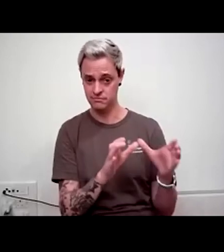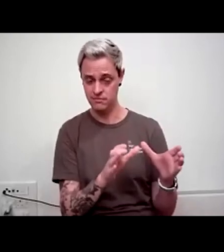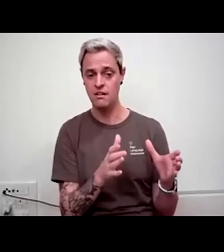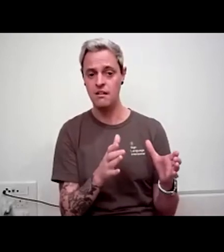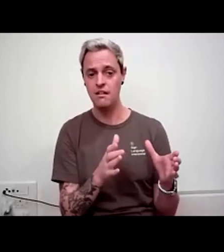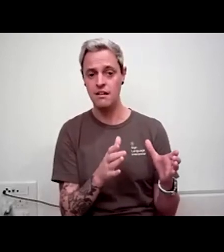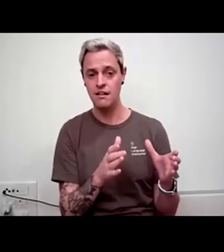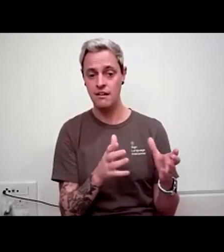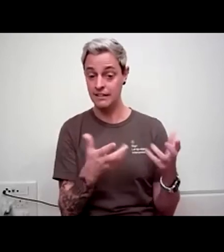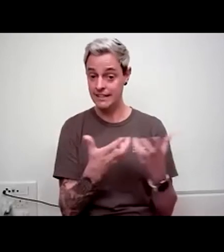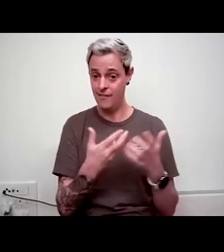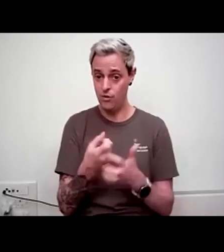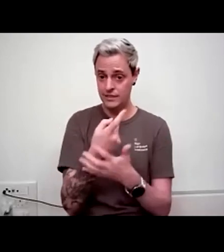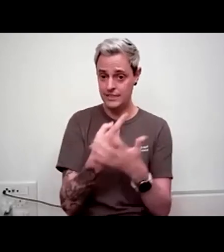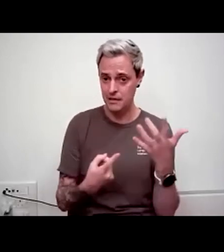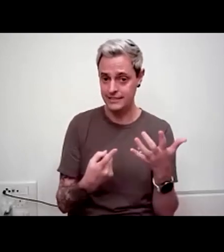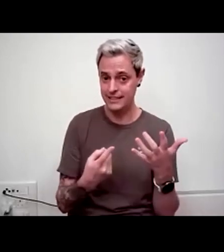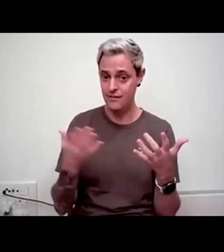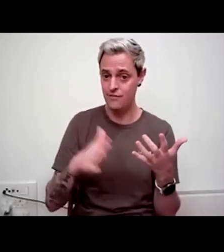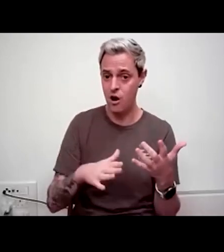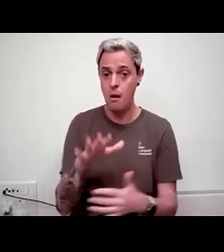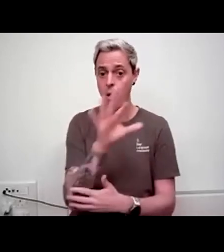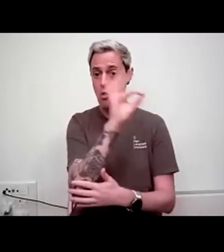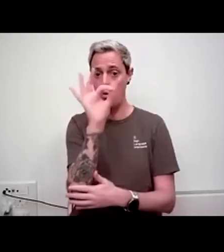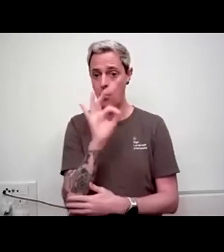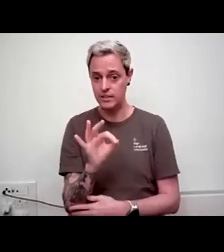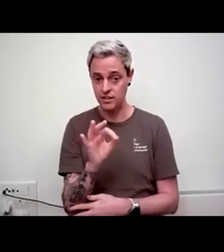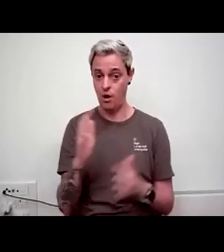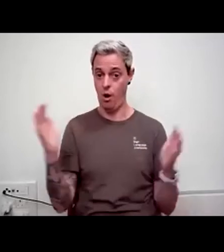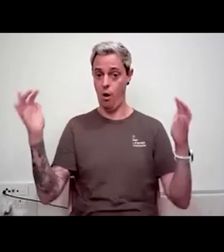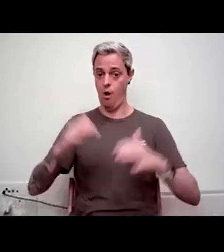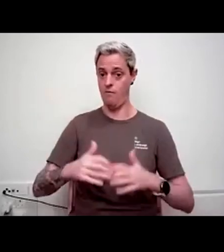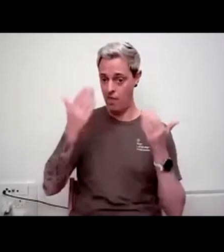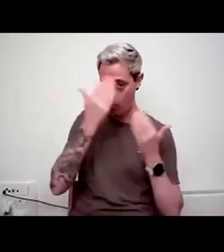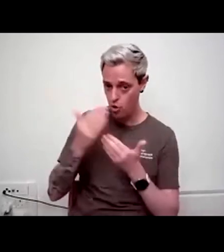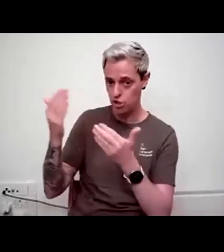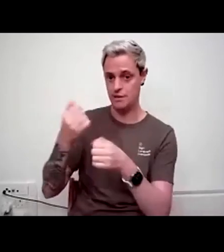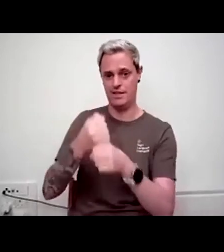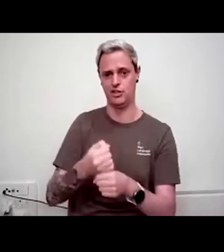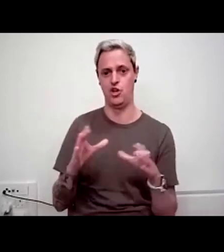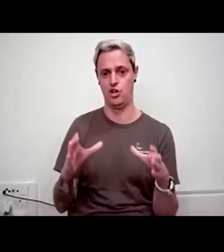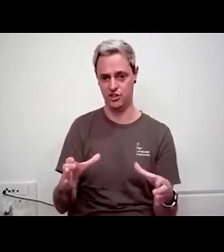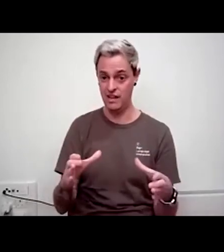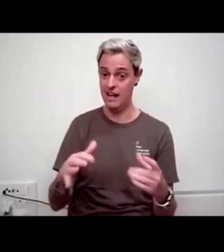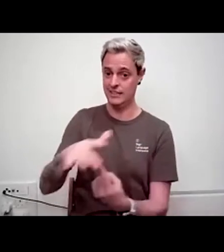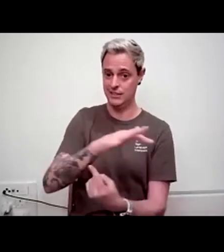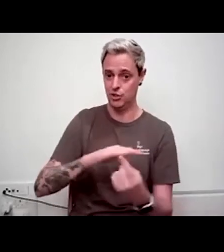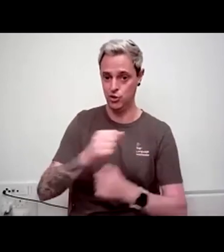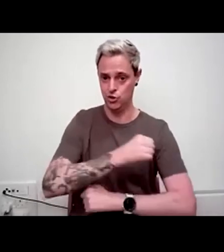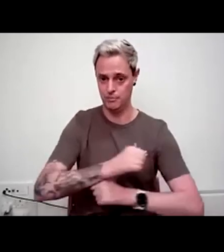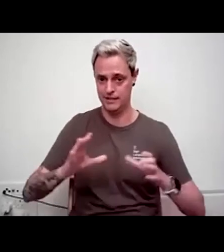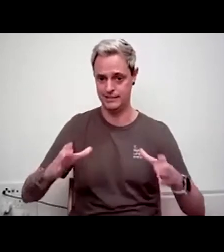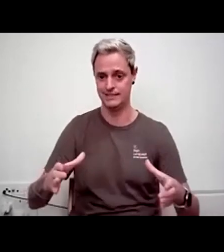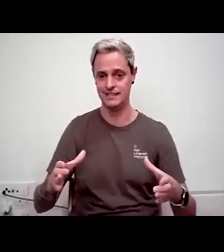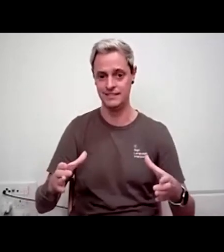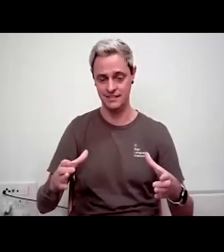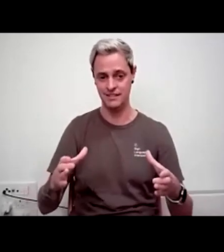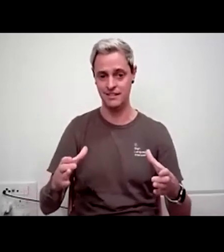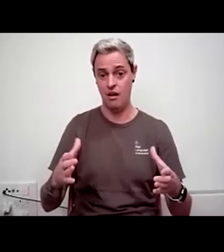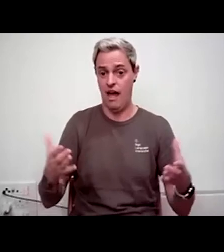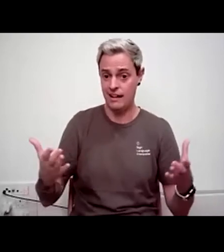in approaching disability from the question of the gathered worshippers of the church as a social space and doxology as a